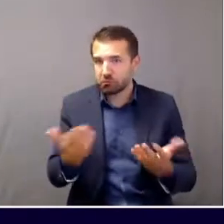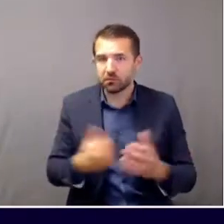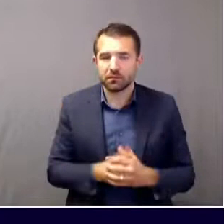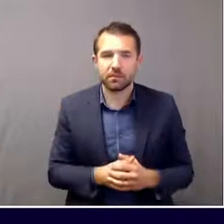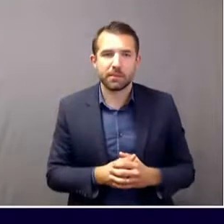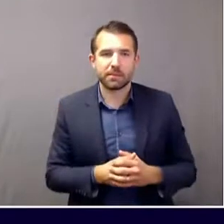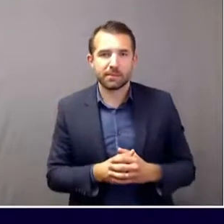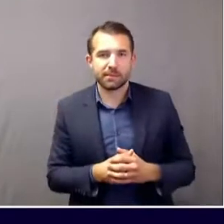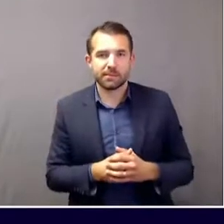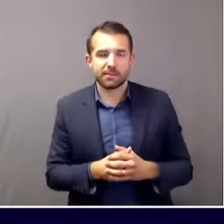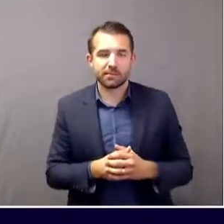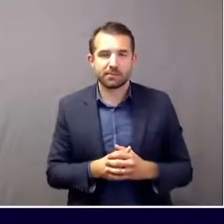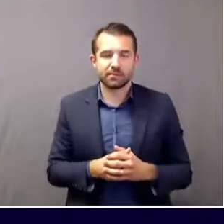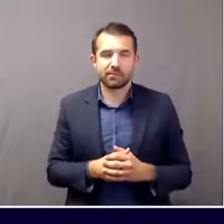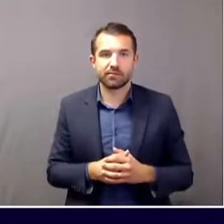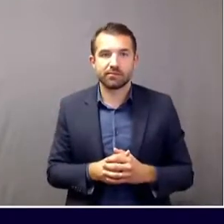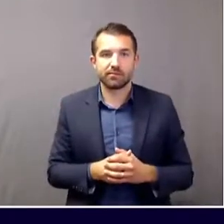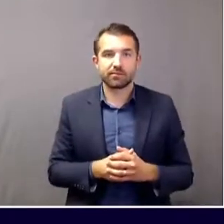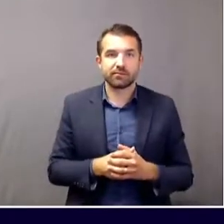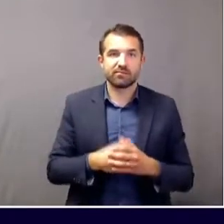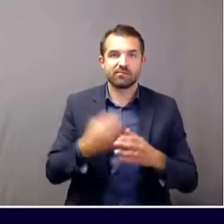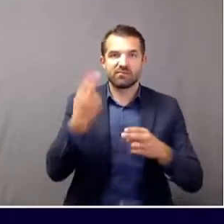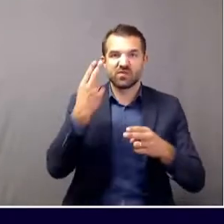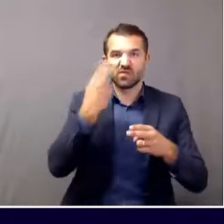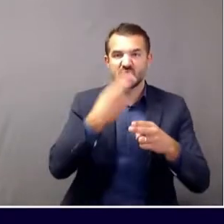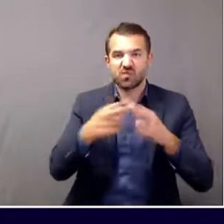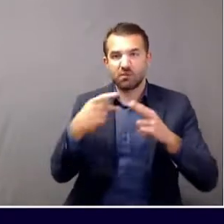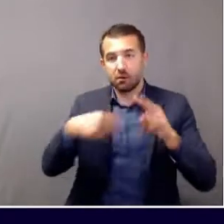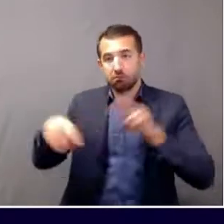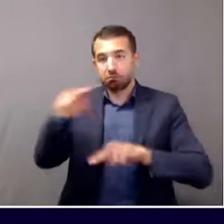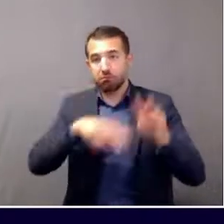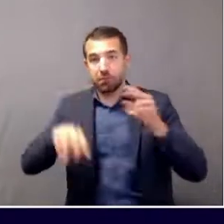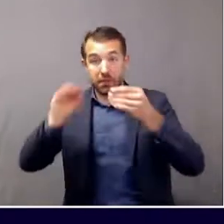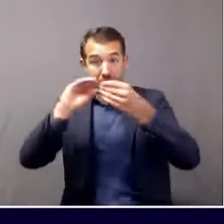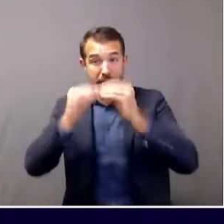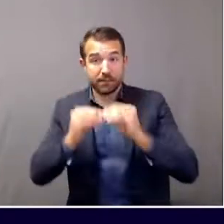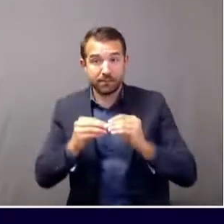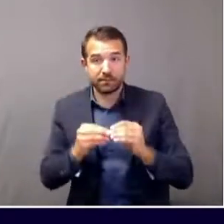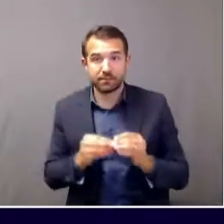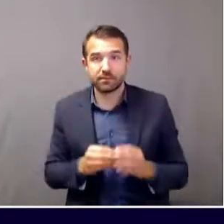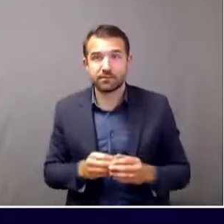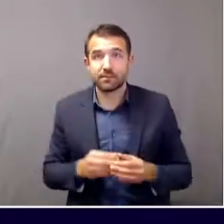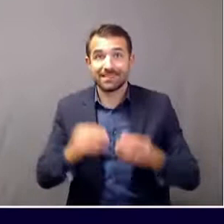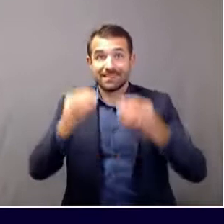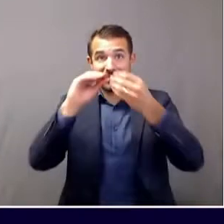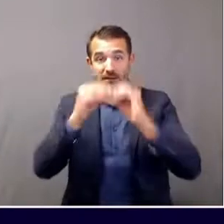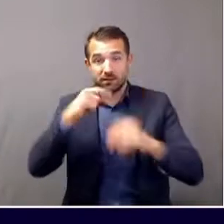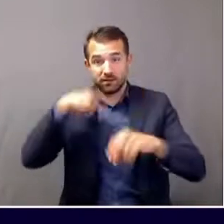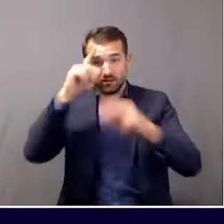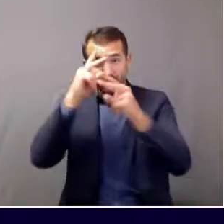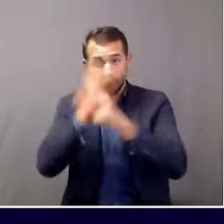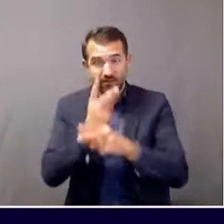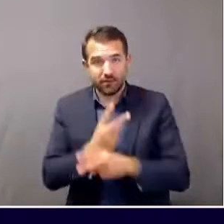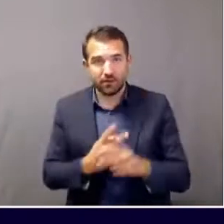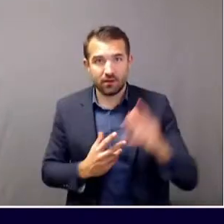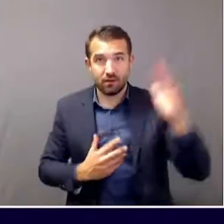I've taken a quick look at this I don't know that they are still